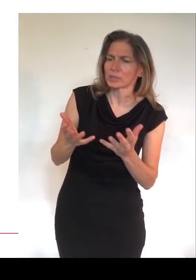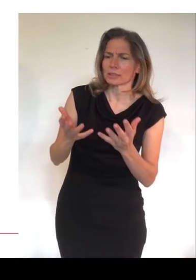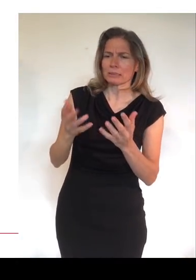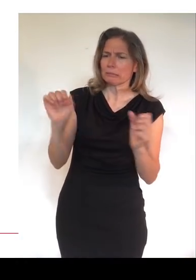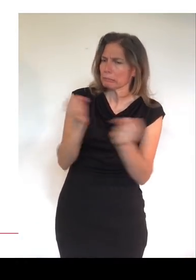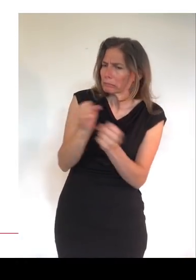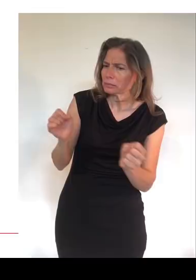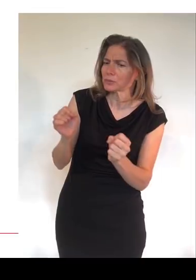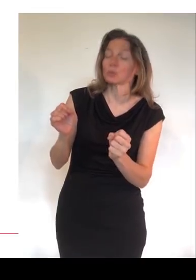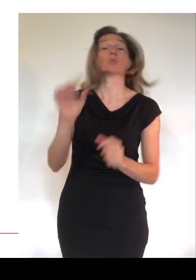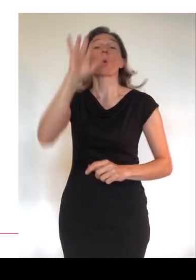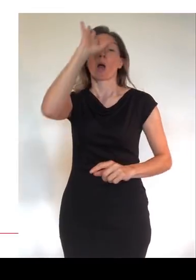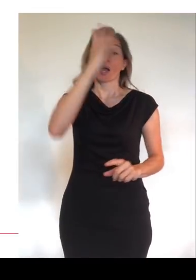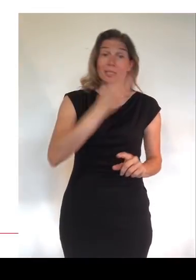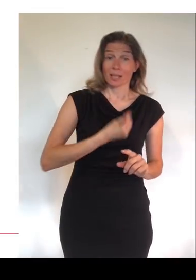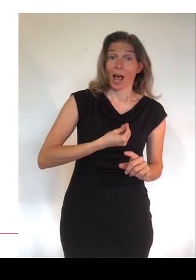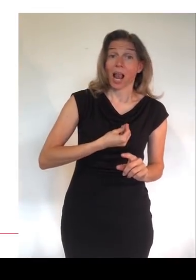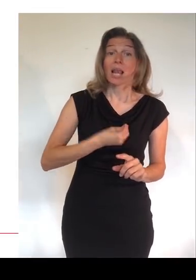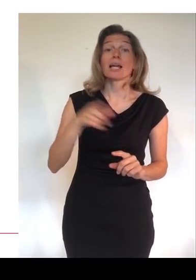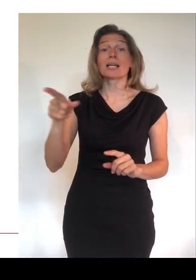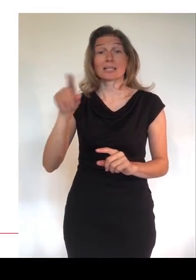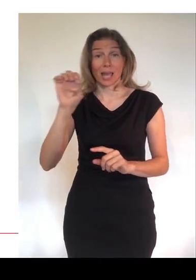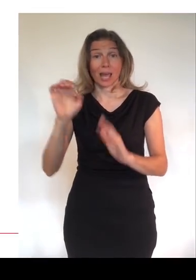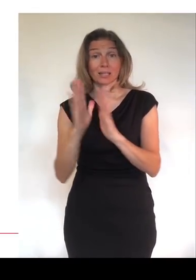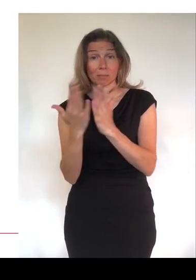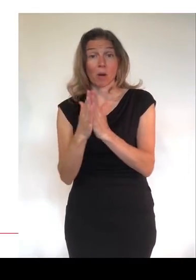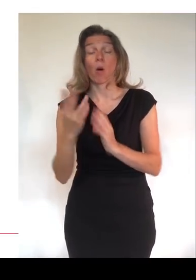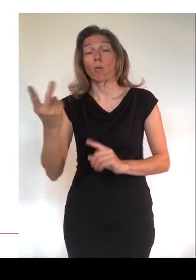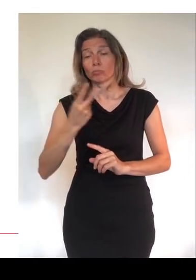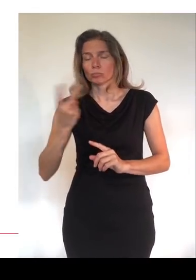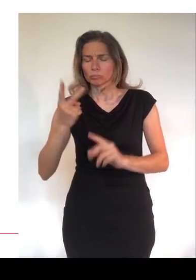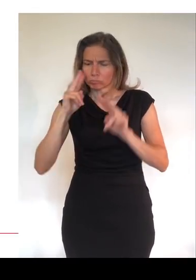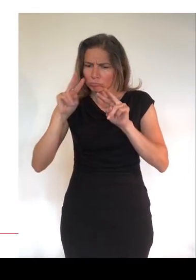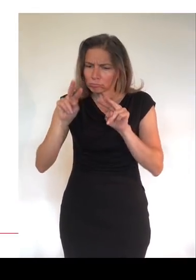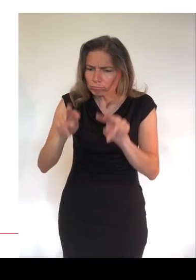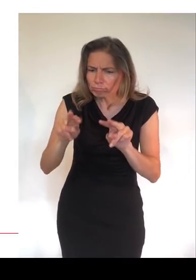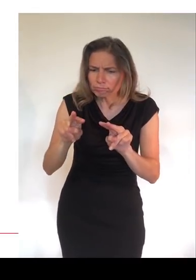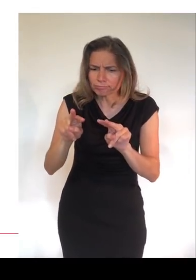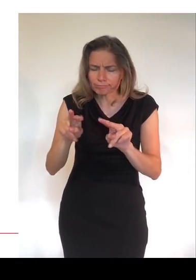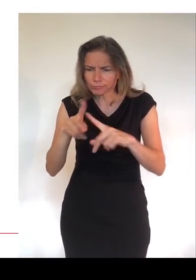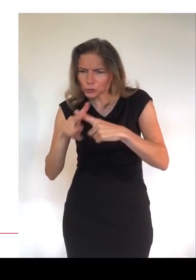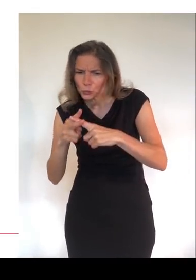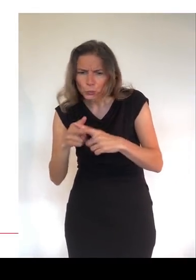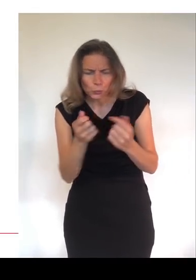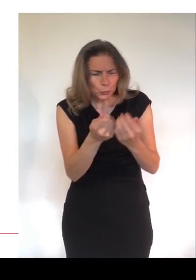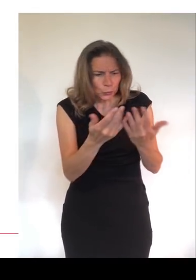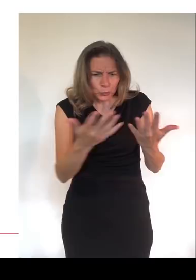Kentalis and eKitabu and this tool really jumped out is a fantastic